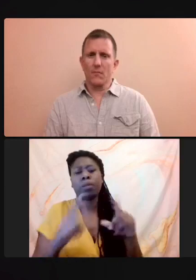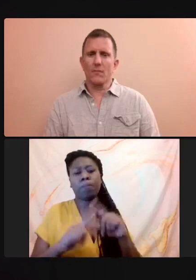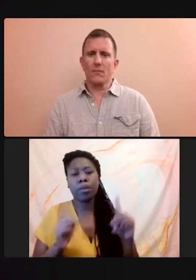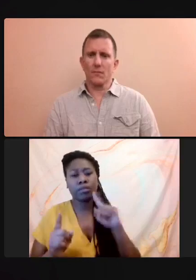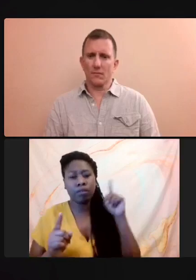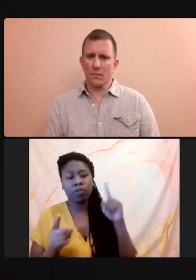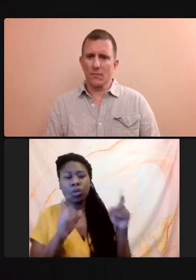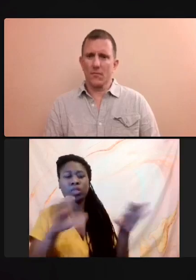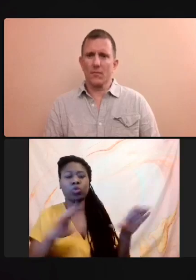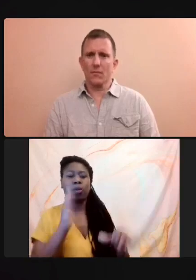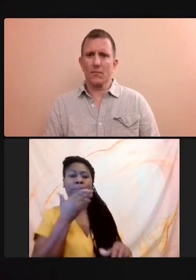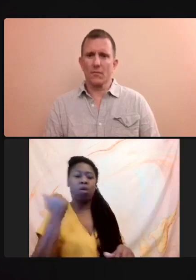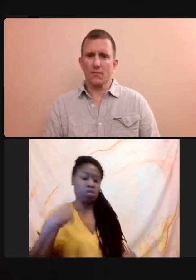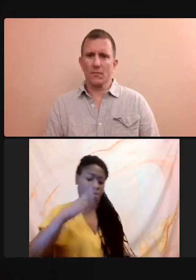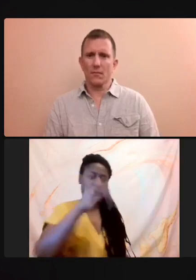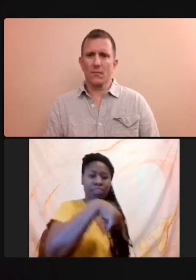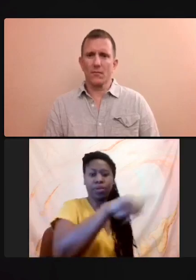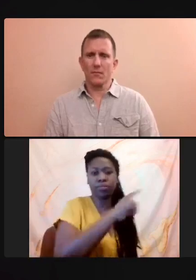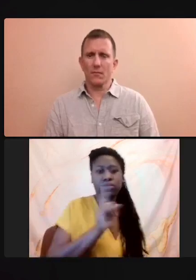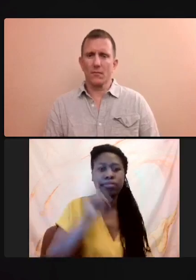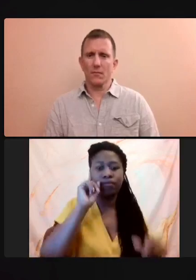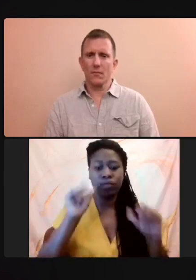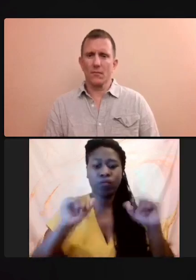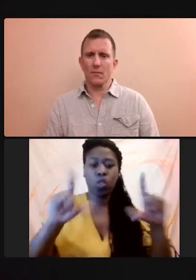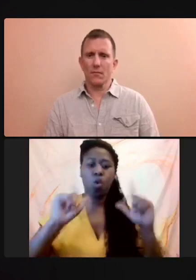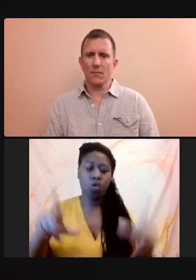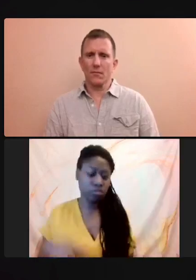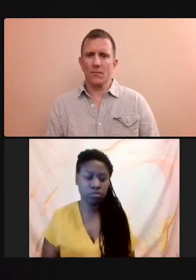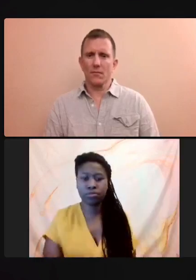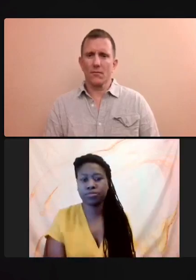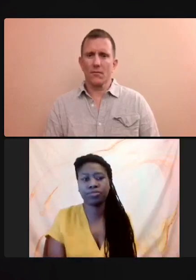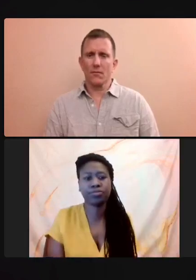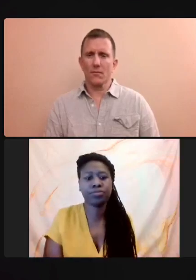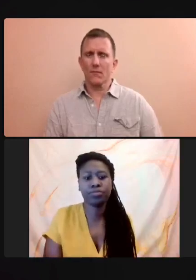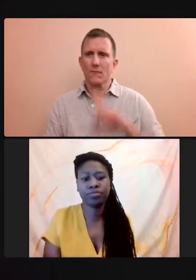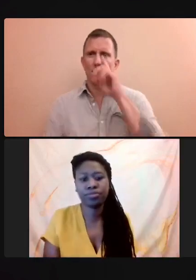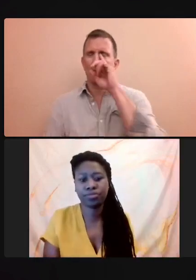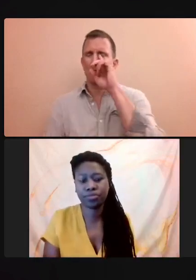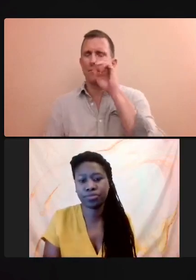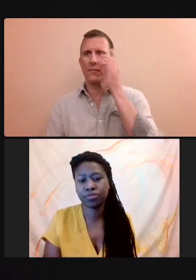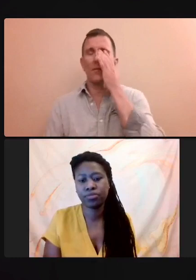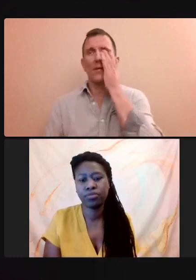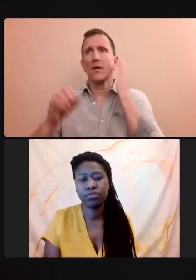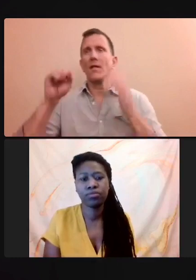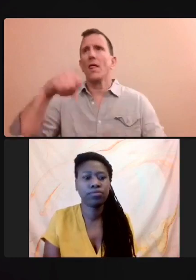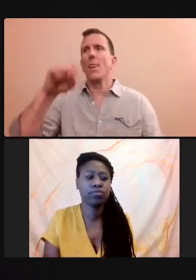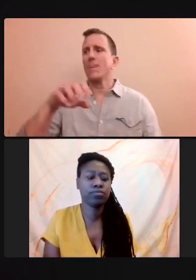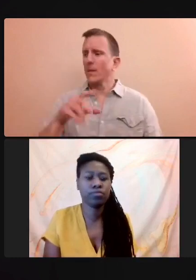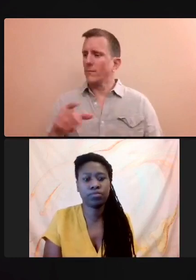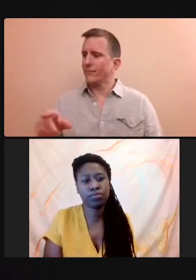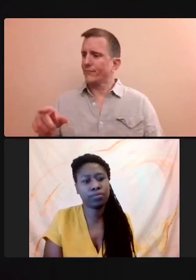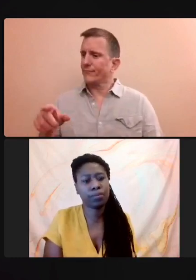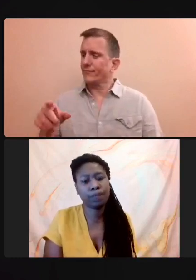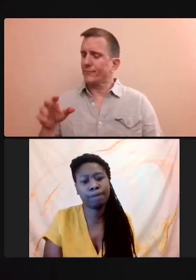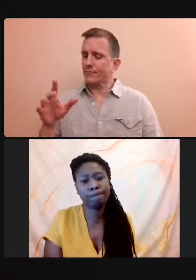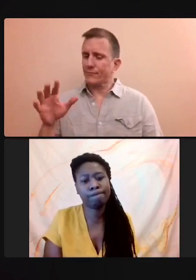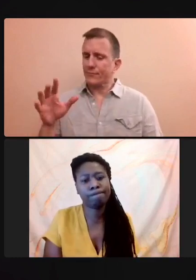So how do we as caring individuals, how do we actually become allies? Right. Where is the hearing community's participation in this?